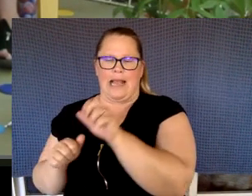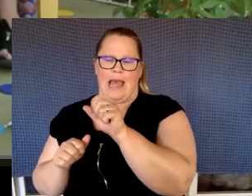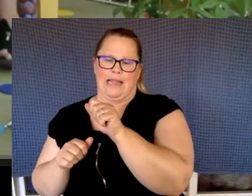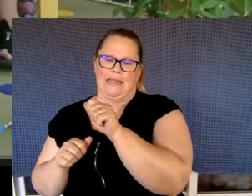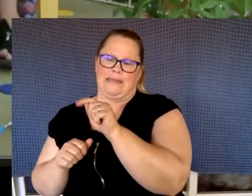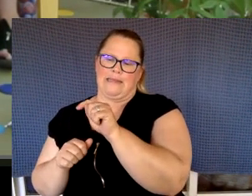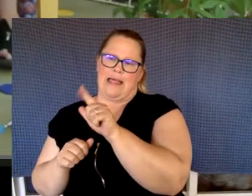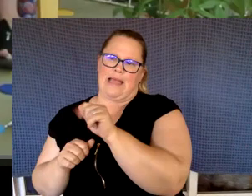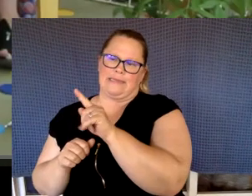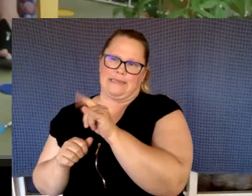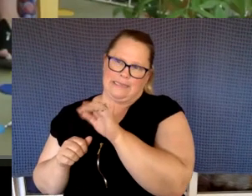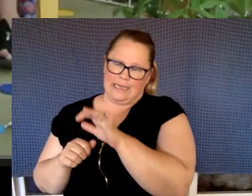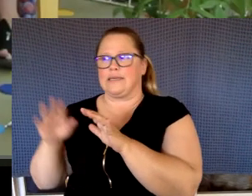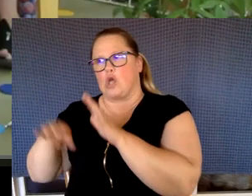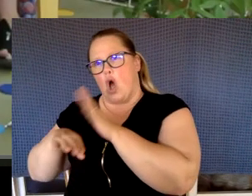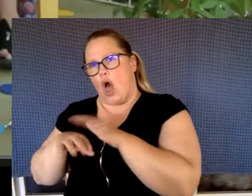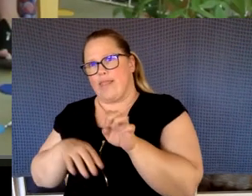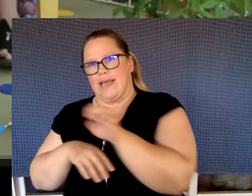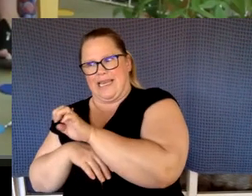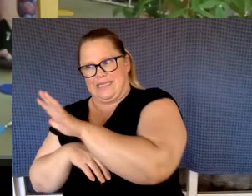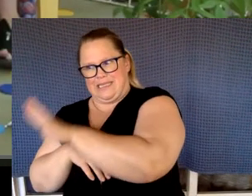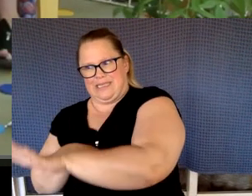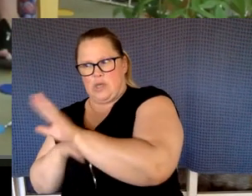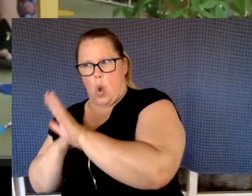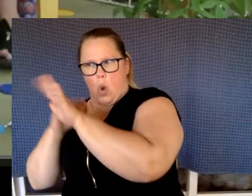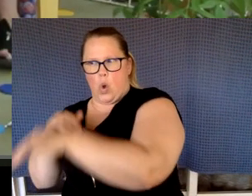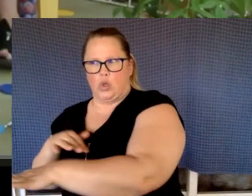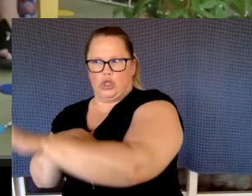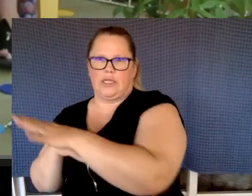Pacific is on the north coast i mean the west coast. Cheese and